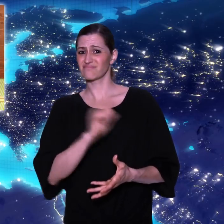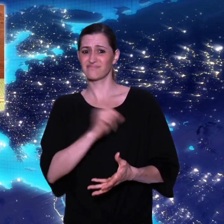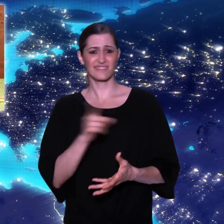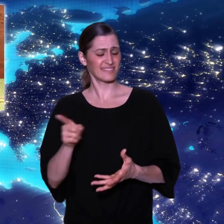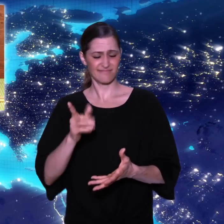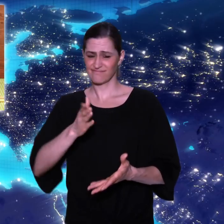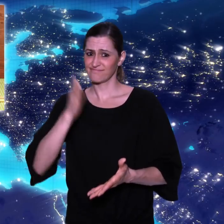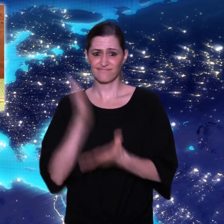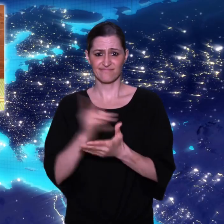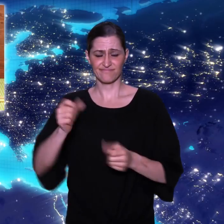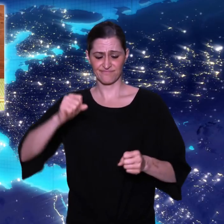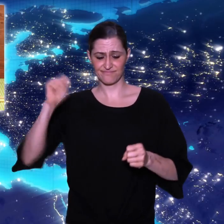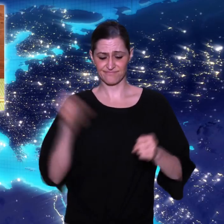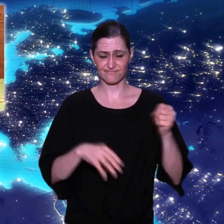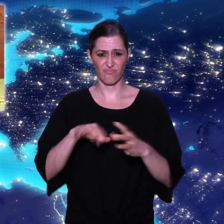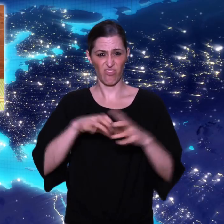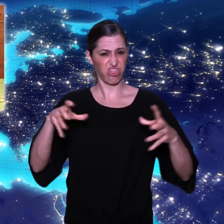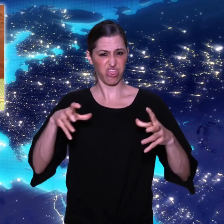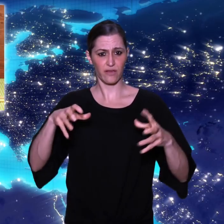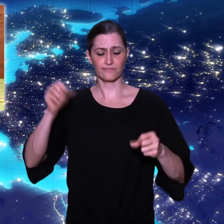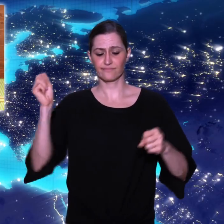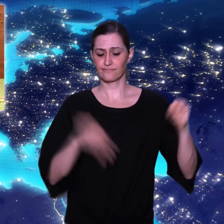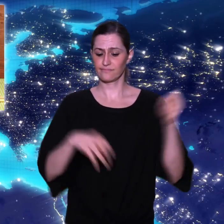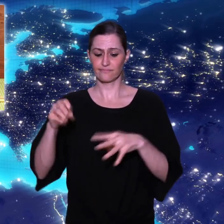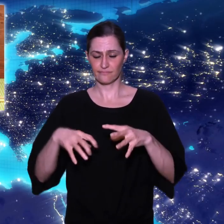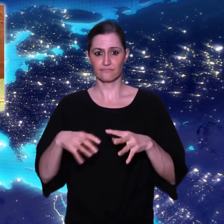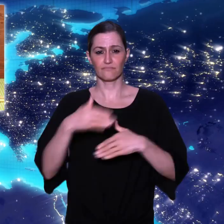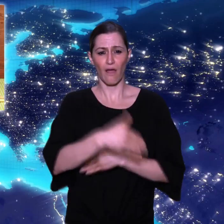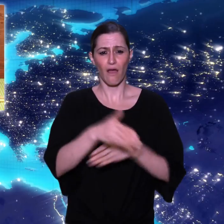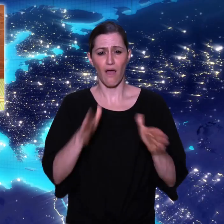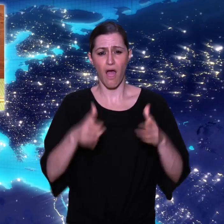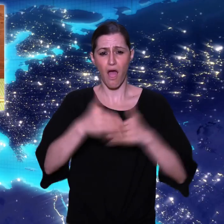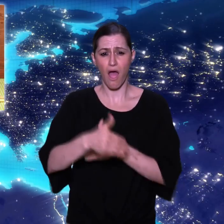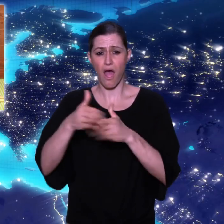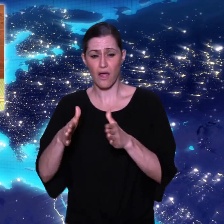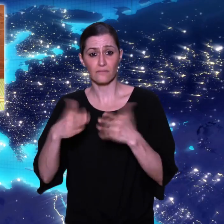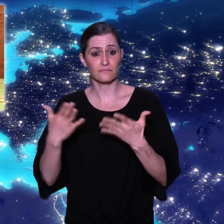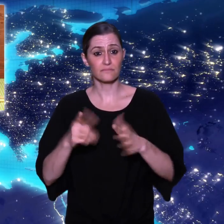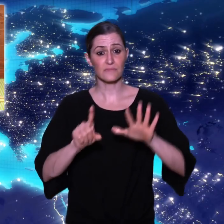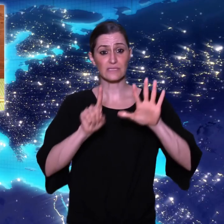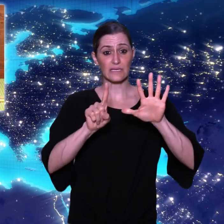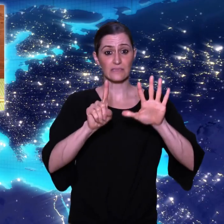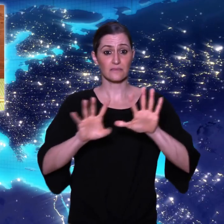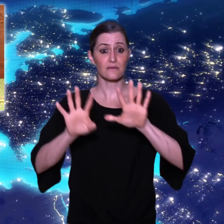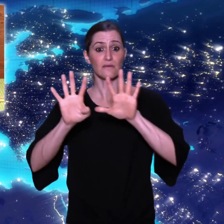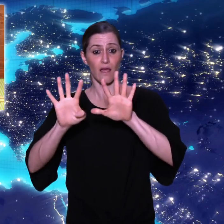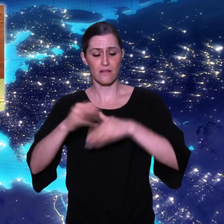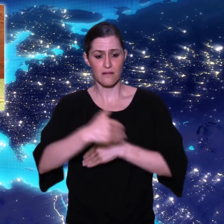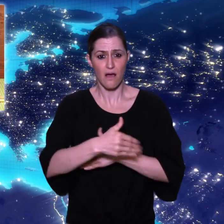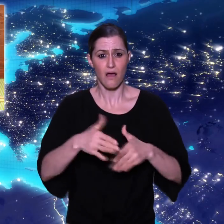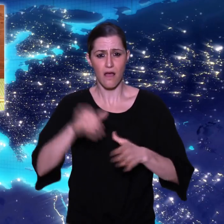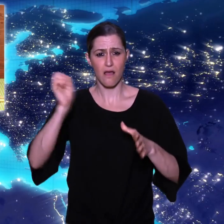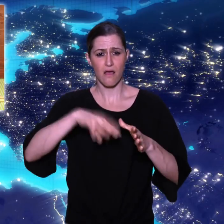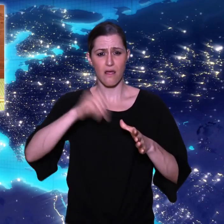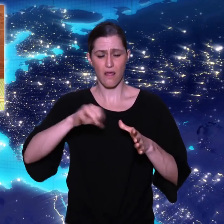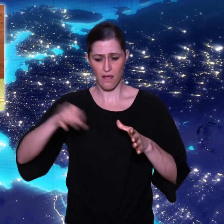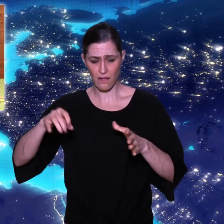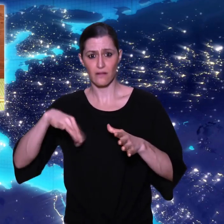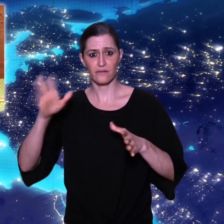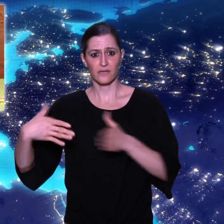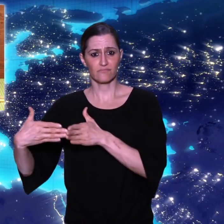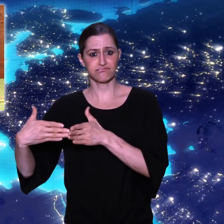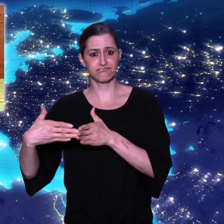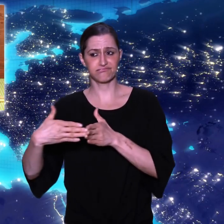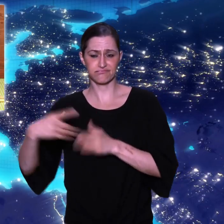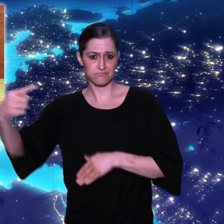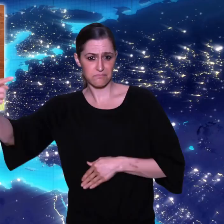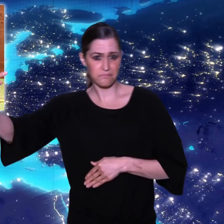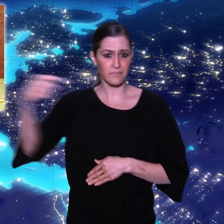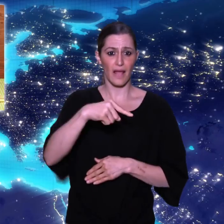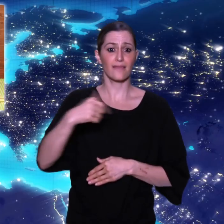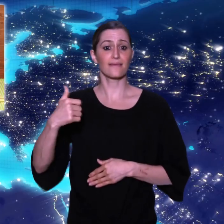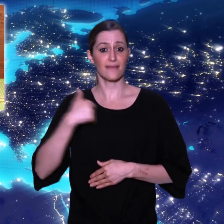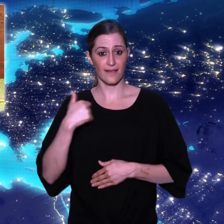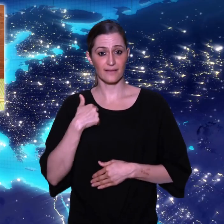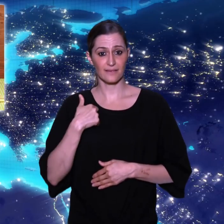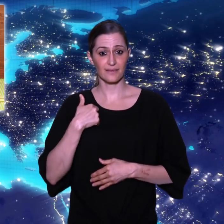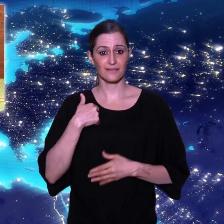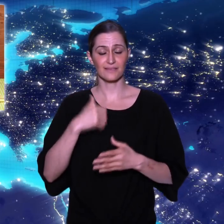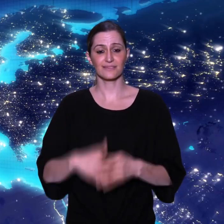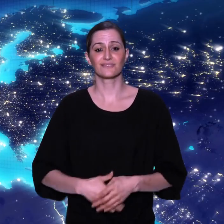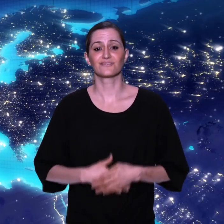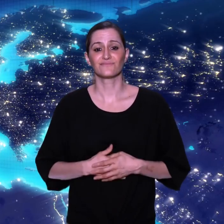Canadian plastic garbage to Canada recently.